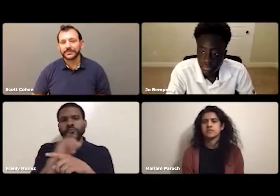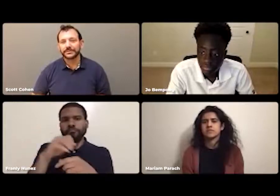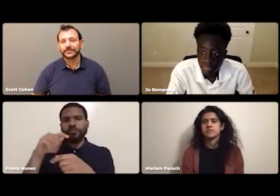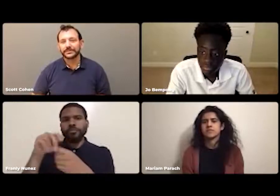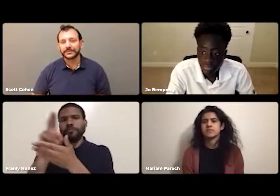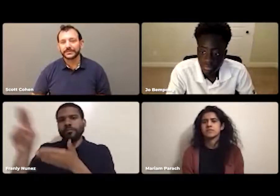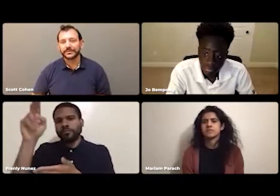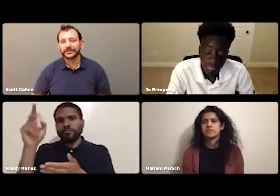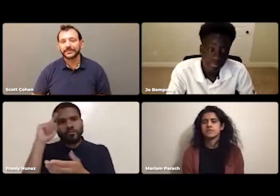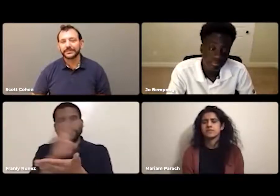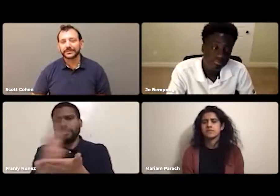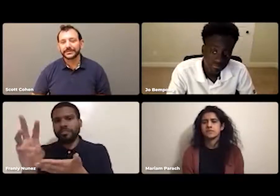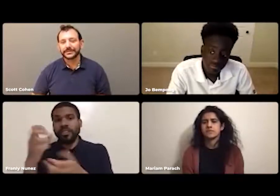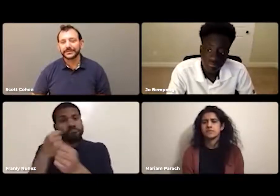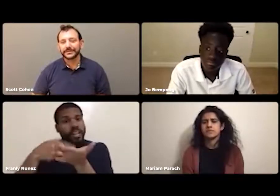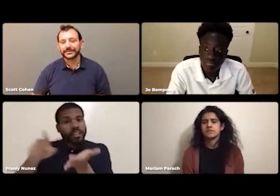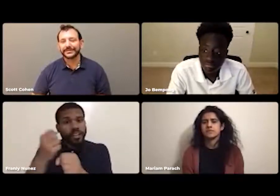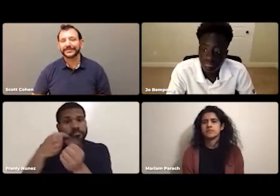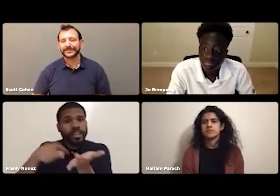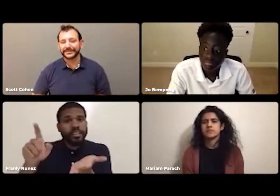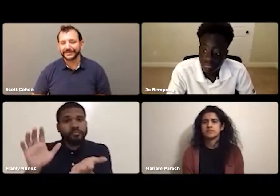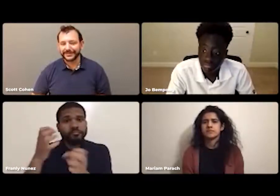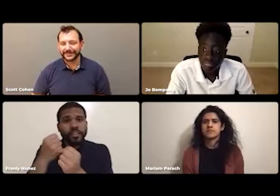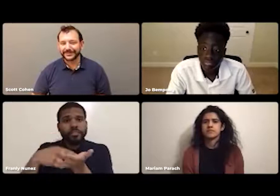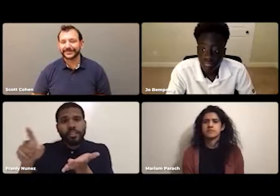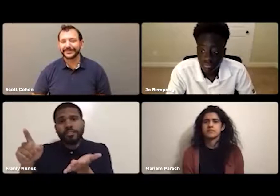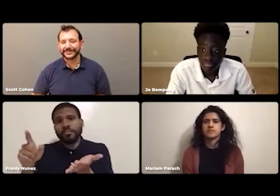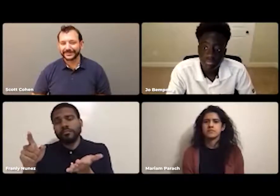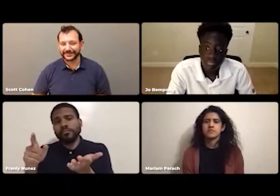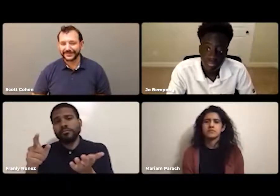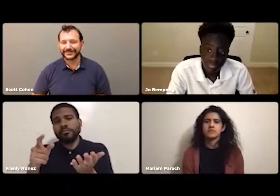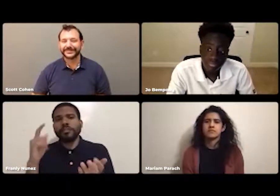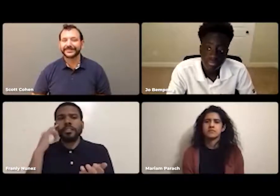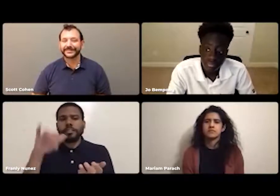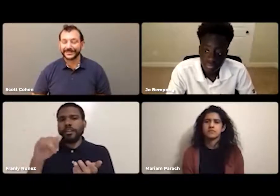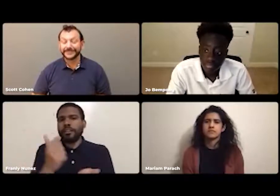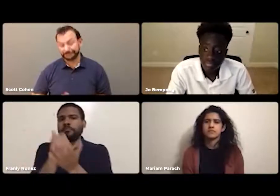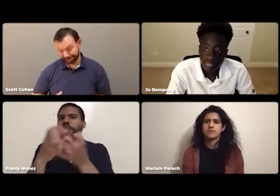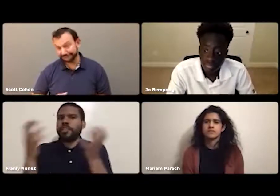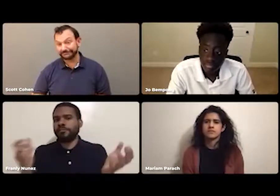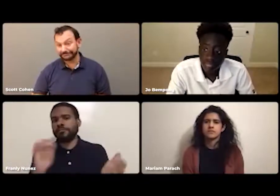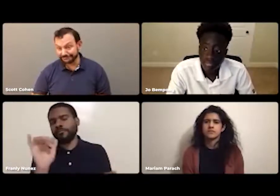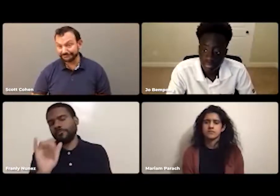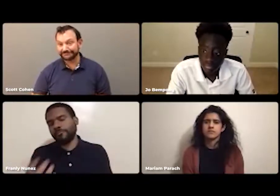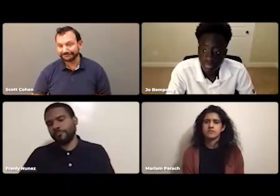It really doesn't matter. But that internship program was for 6 weeks.